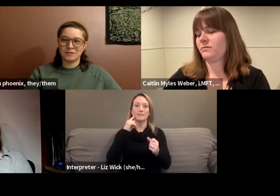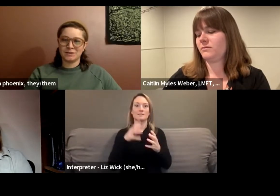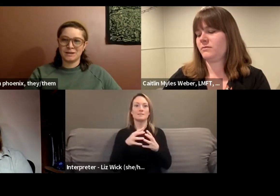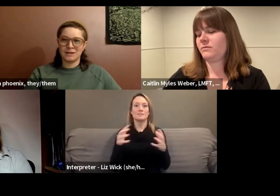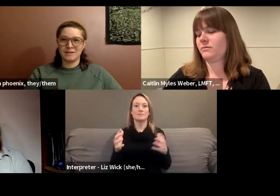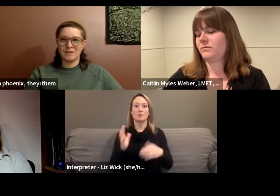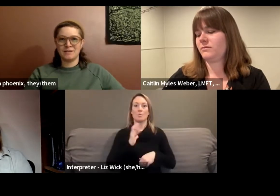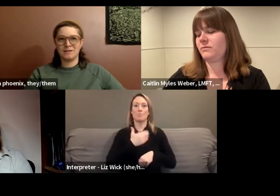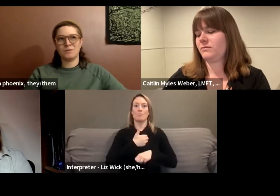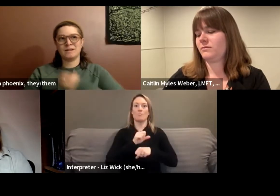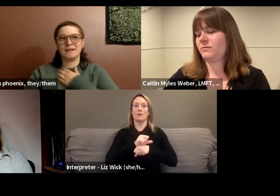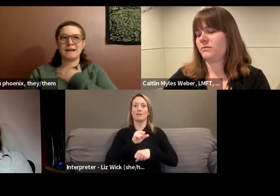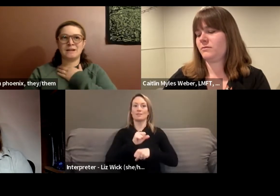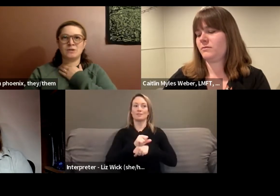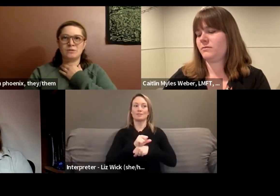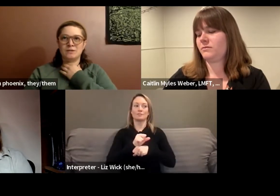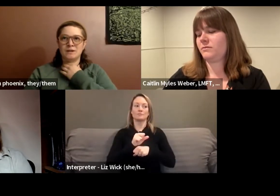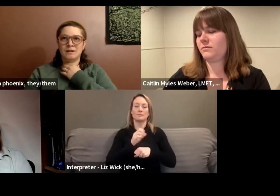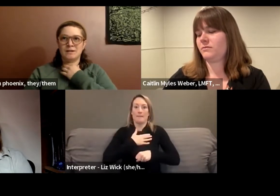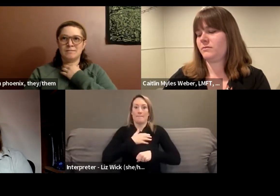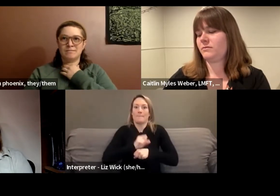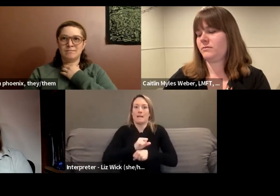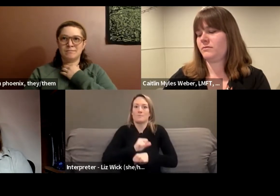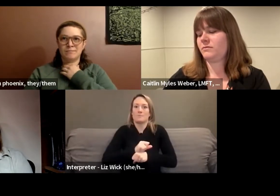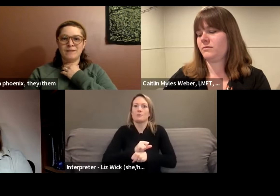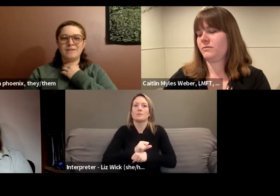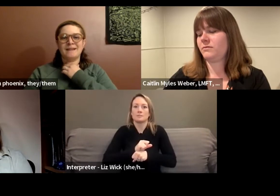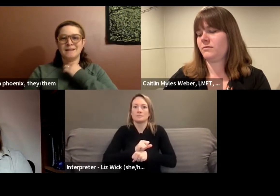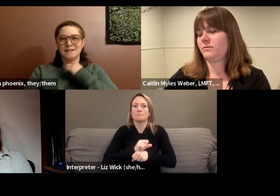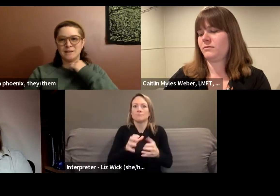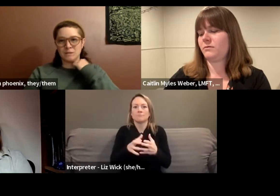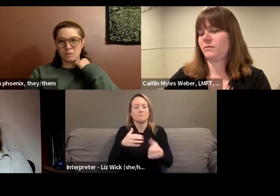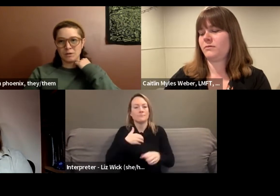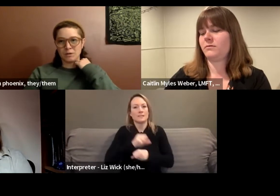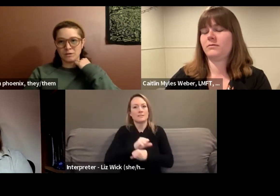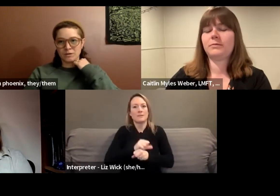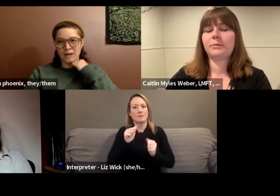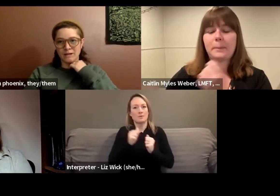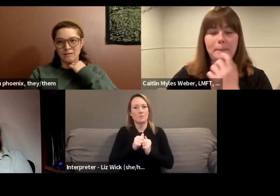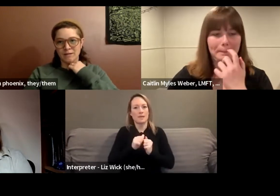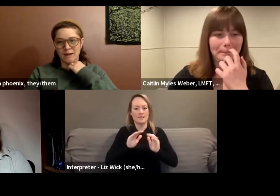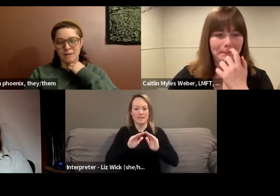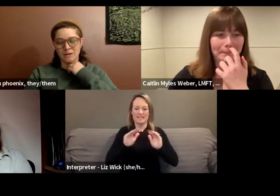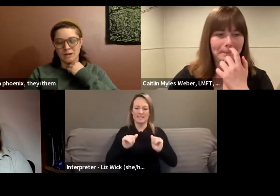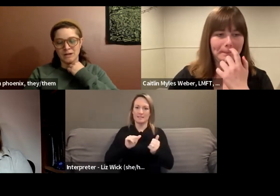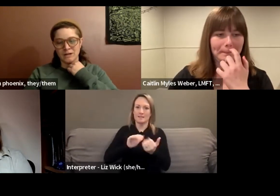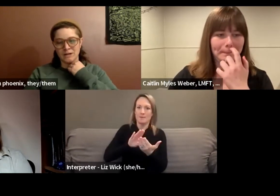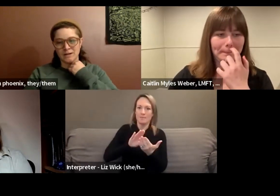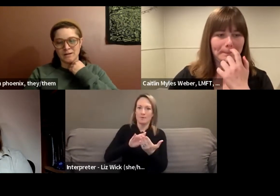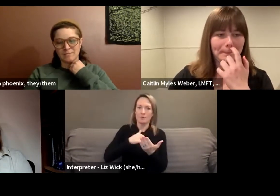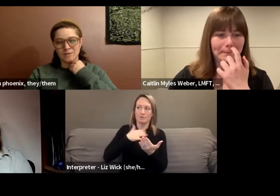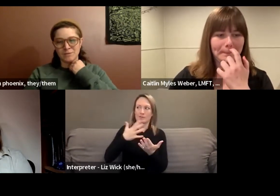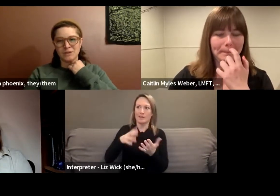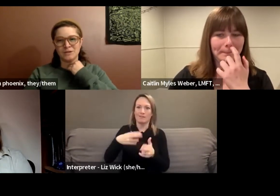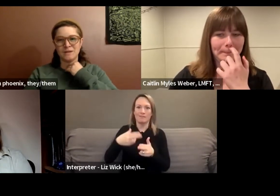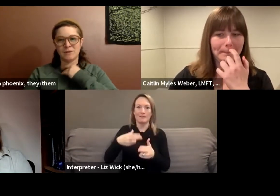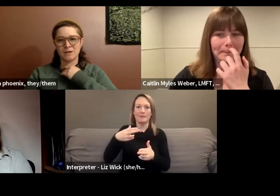just in the work that I do with that systems approach that I mentioned, so much of that work